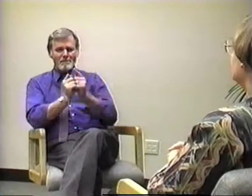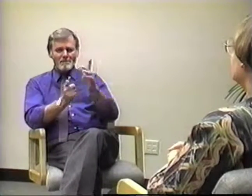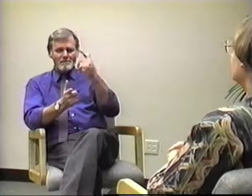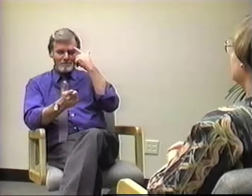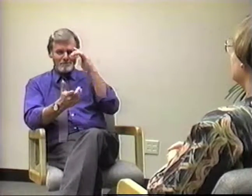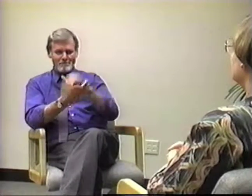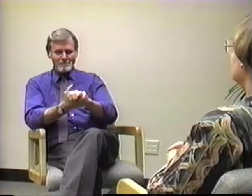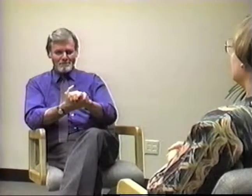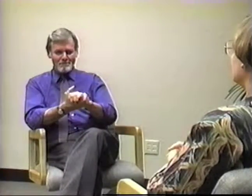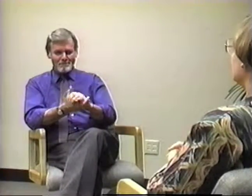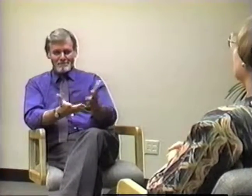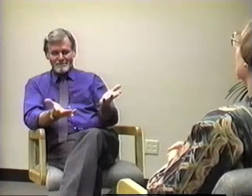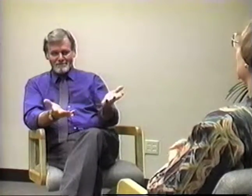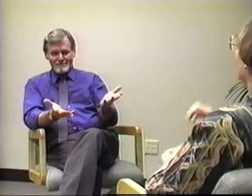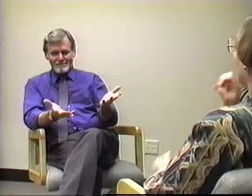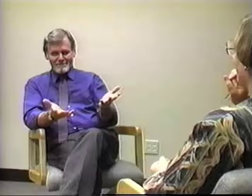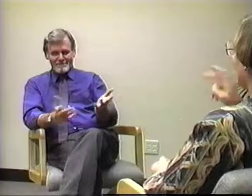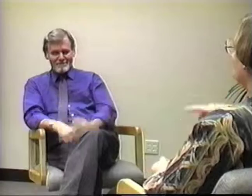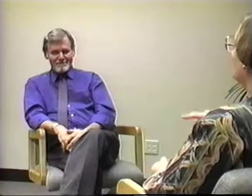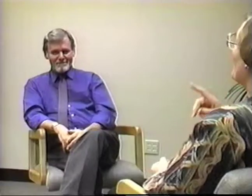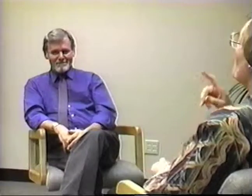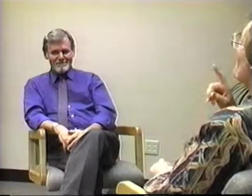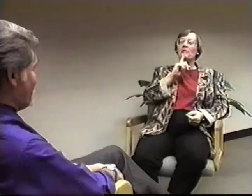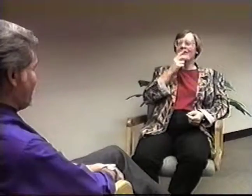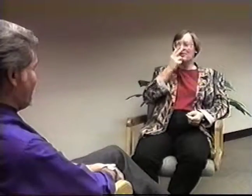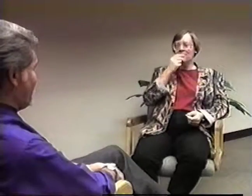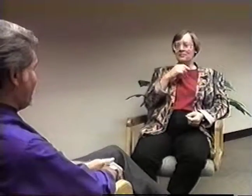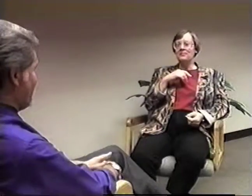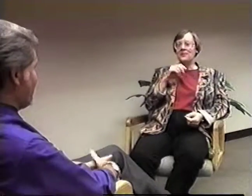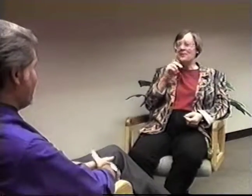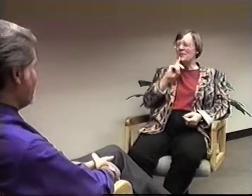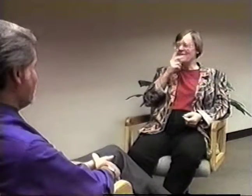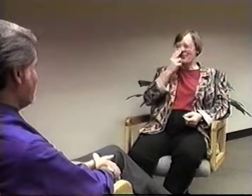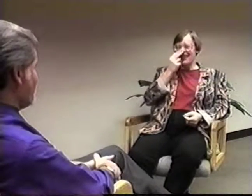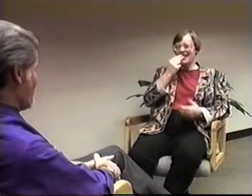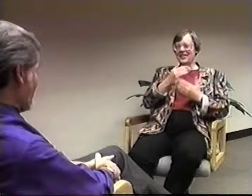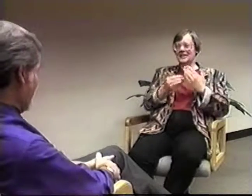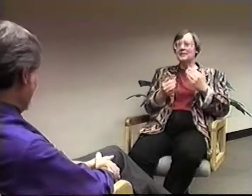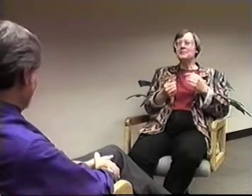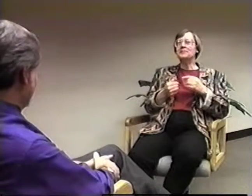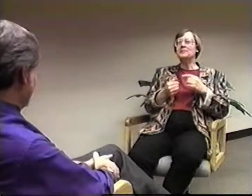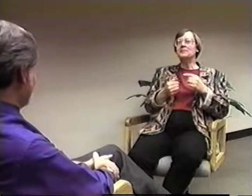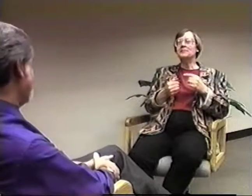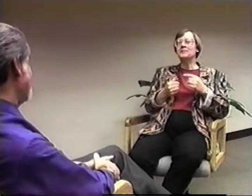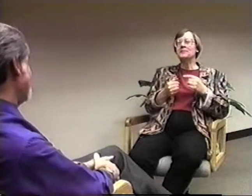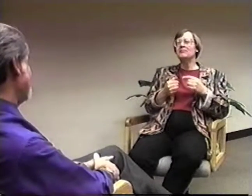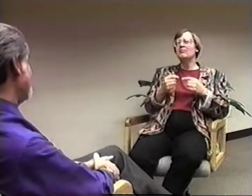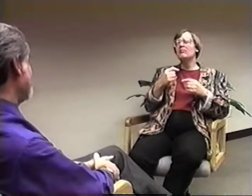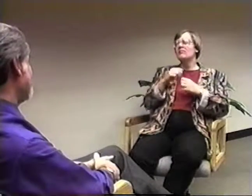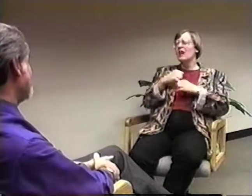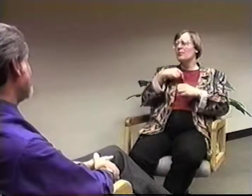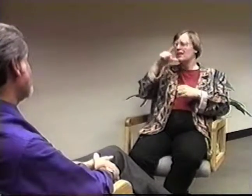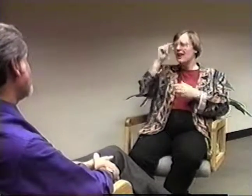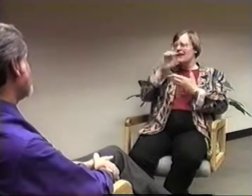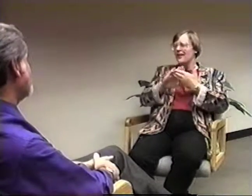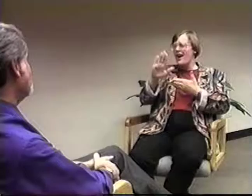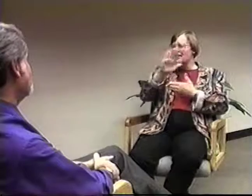Thank you, Diane. Tell me, how did you meet your husband? It is a really funny thing.